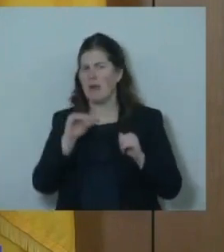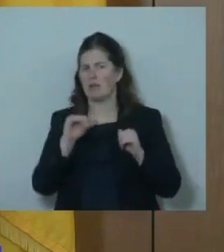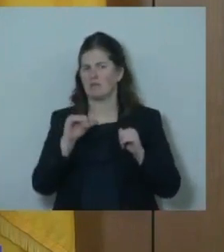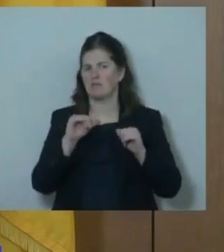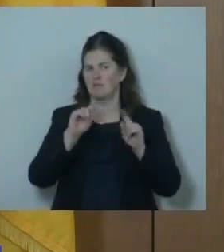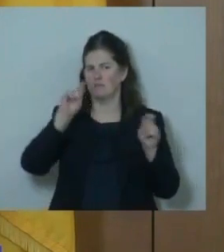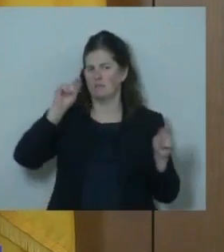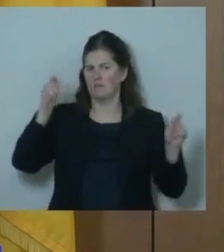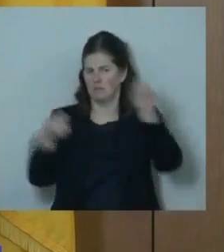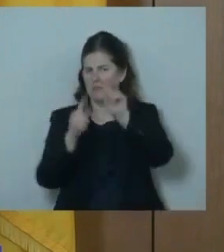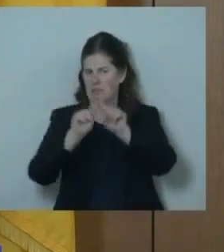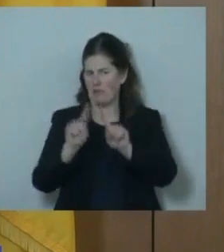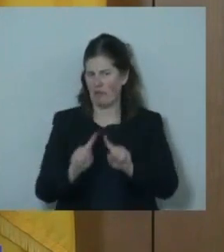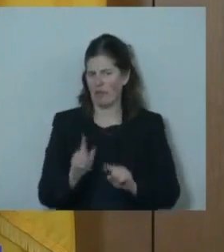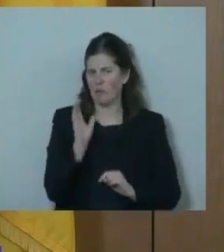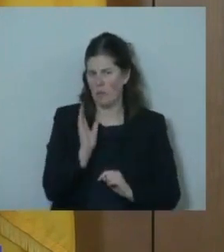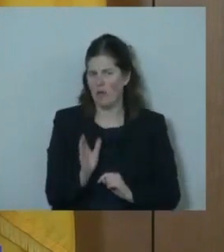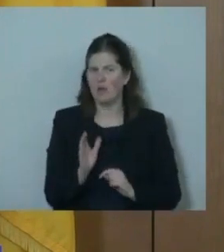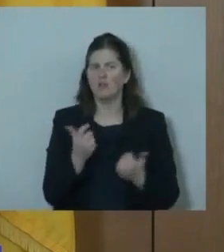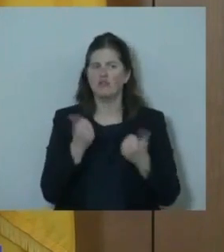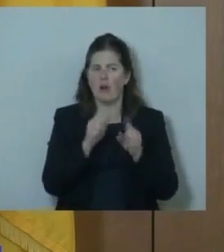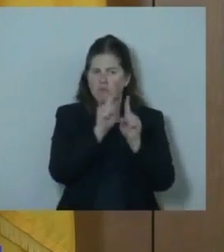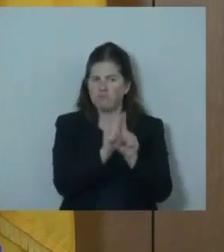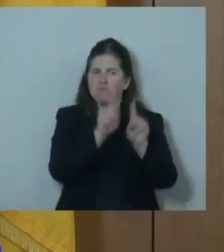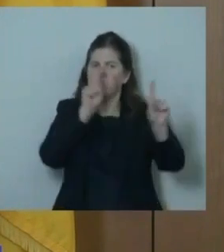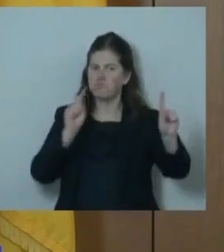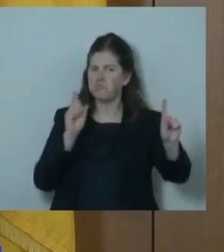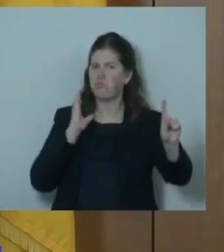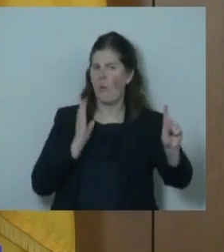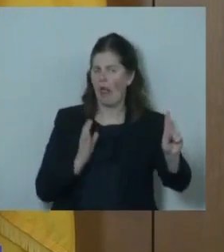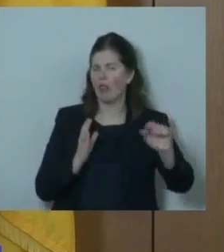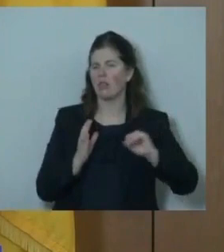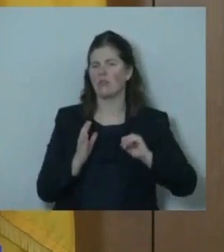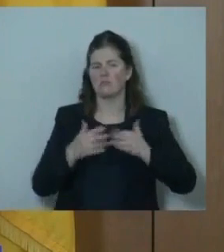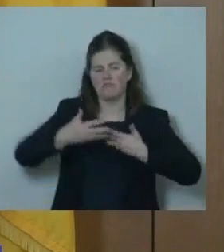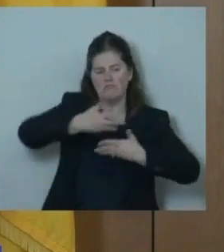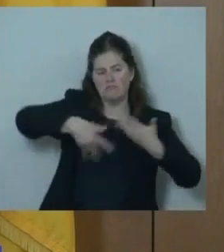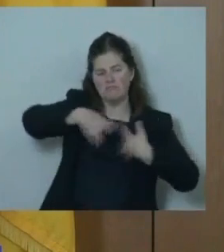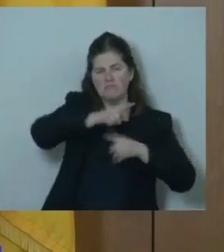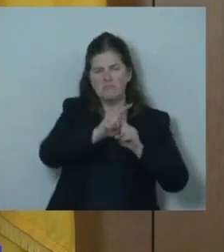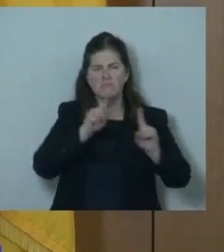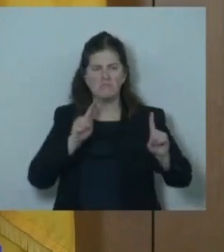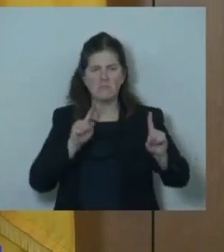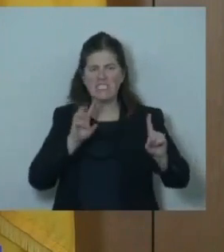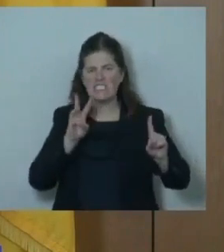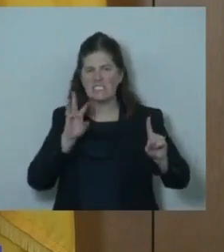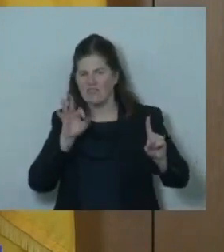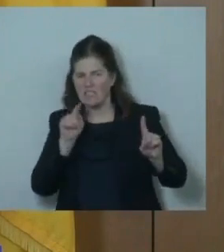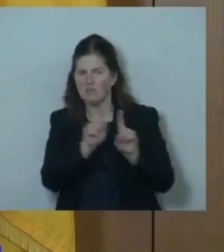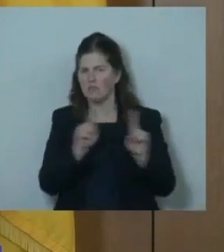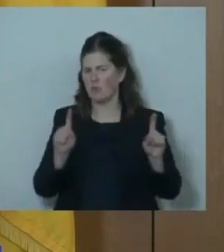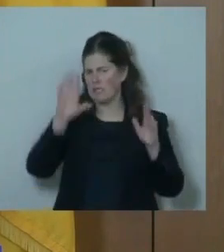WE WILL BE WEARING MASKS AND PEOPLE WILL BE WEARING GLOVES. THE WAY WE OPERATE BUSINESSES, YOU SHOULD EXPECT THAT ASPECT.